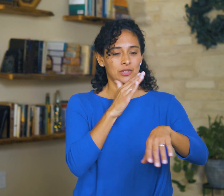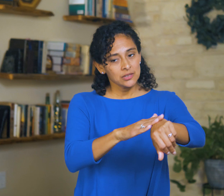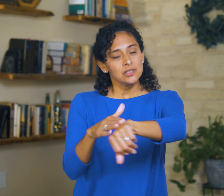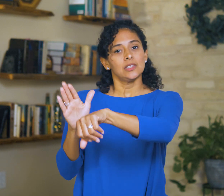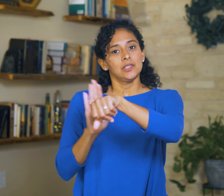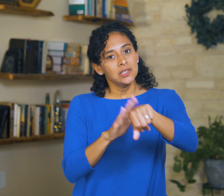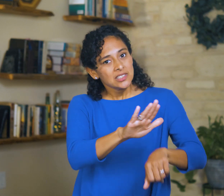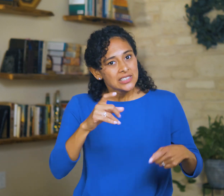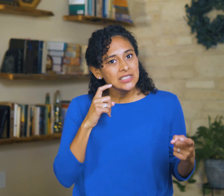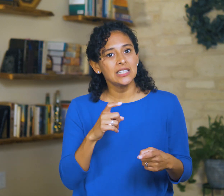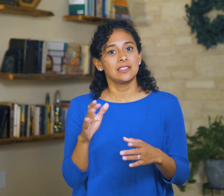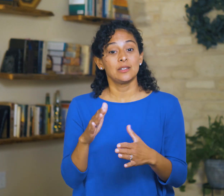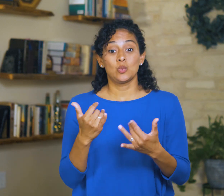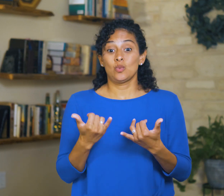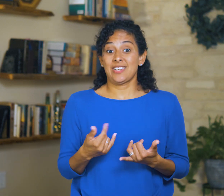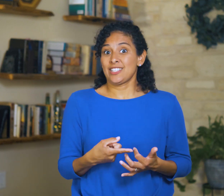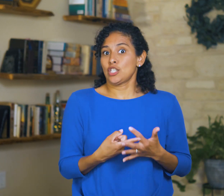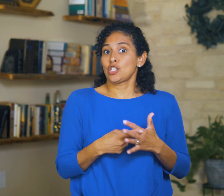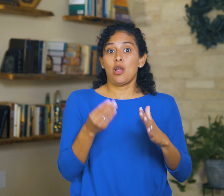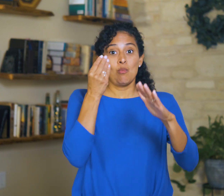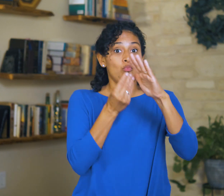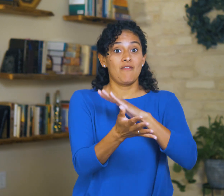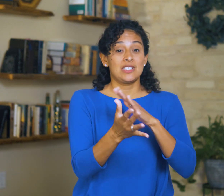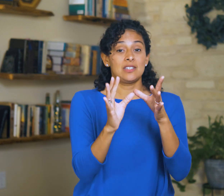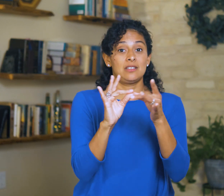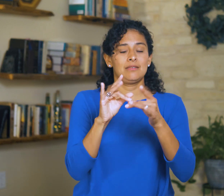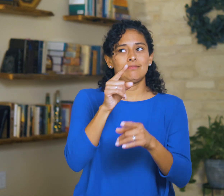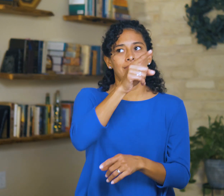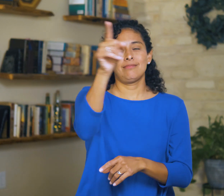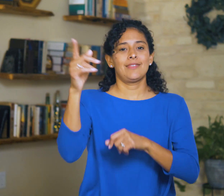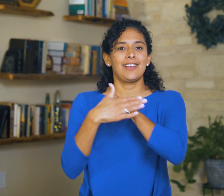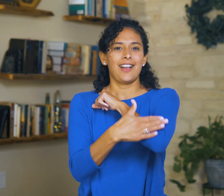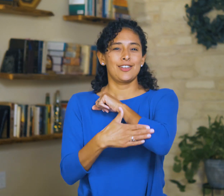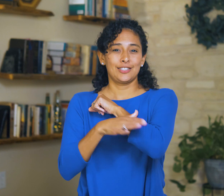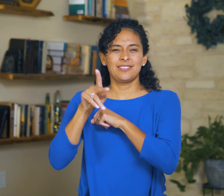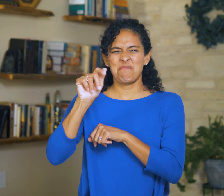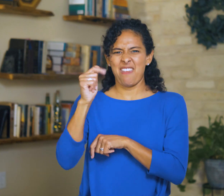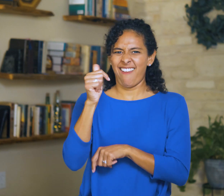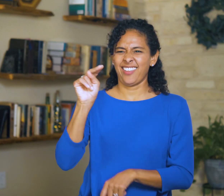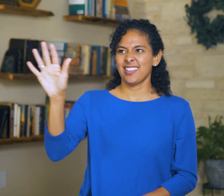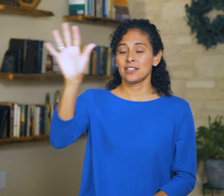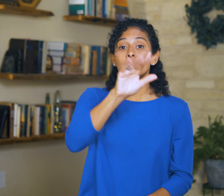about their sins, today he prophesies against pagan nations,